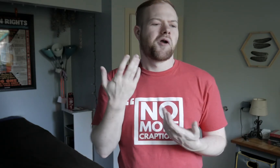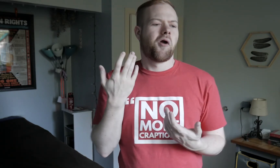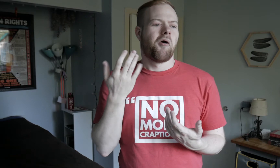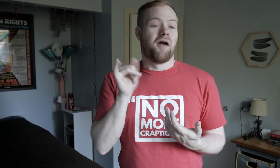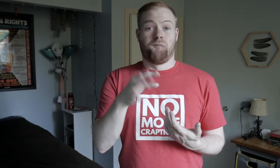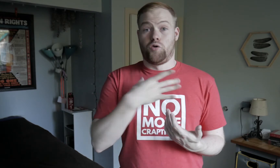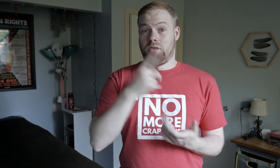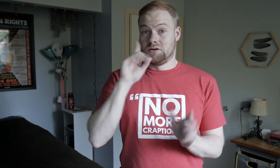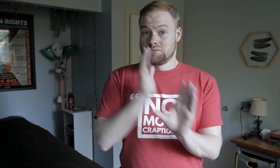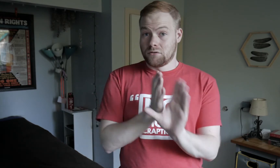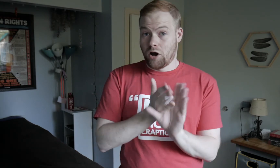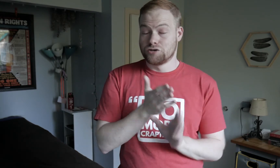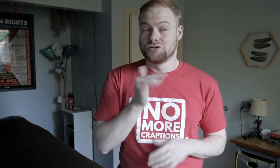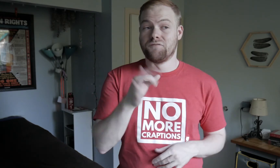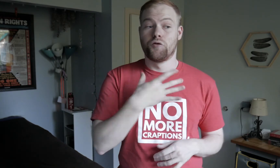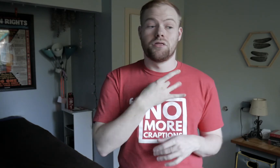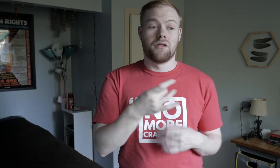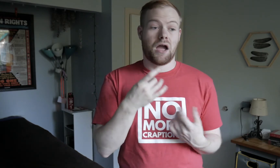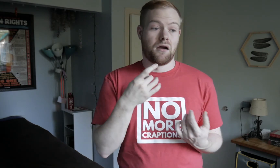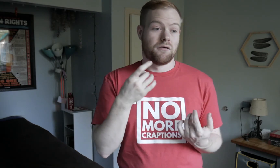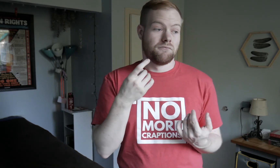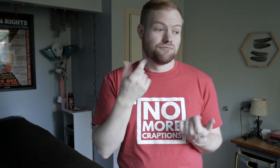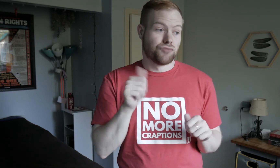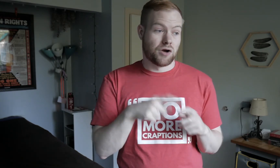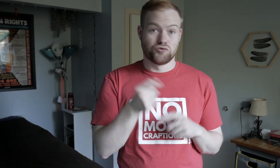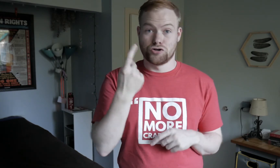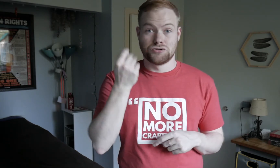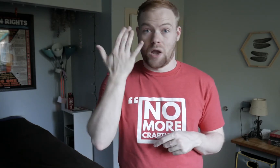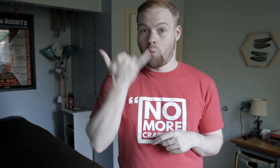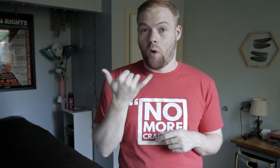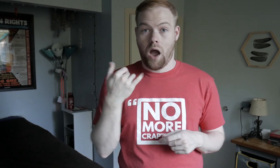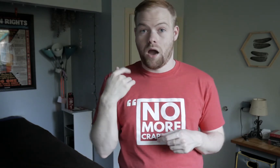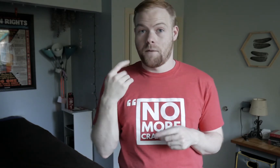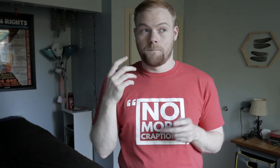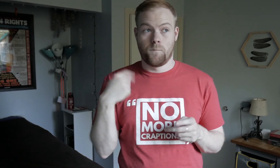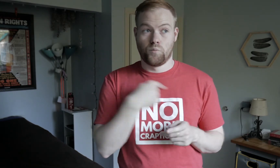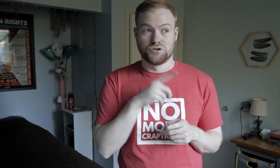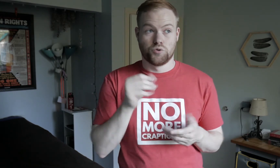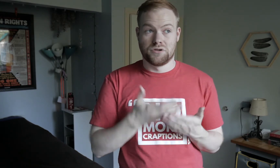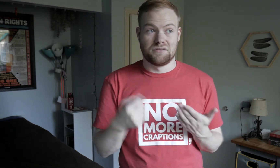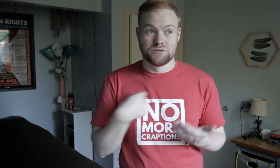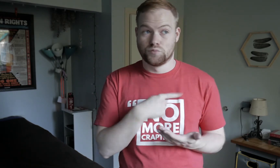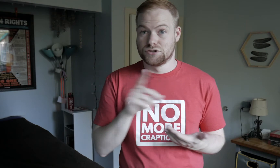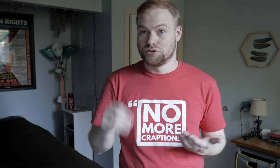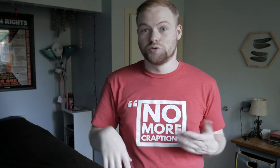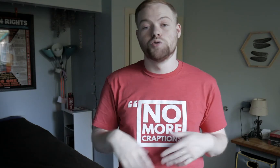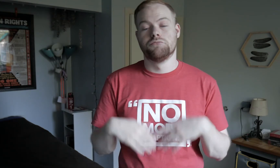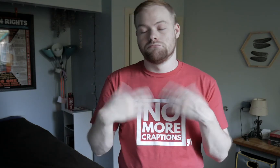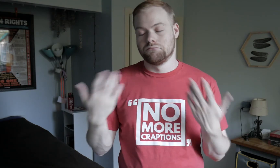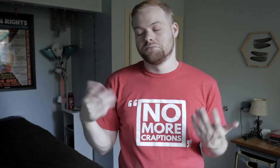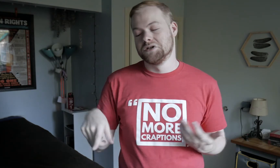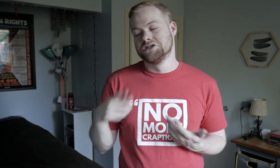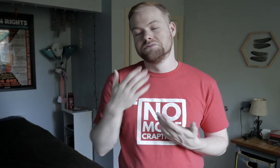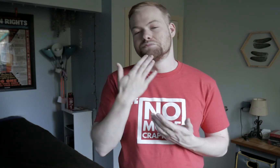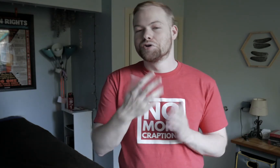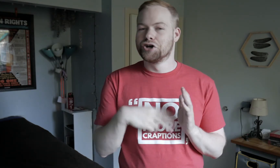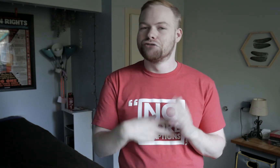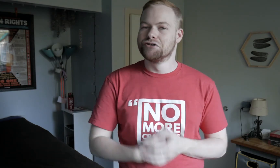So if you like psychology, if you like trying to understand why we do the things we do, this is a good read.